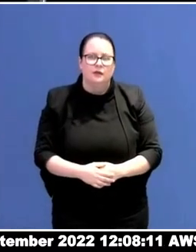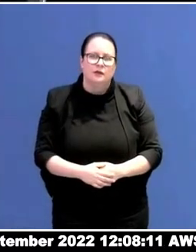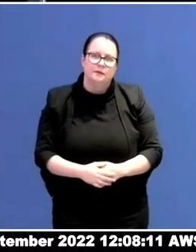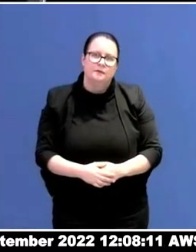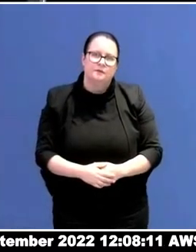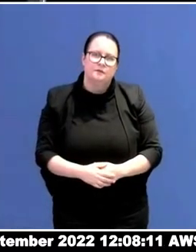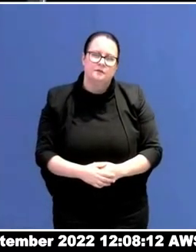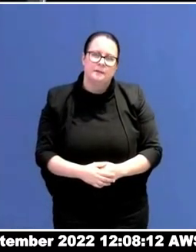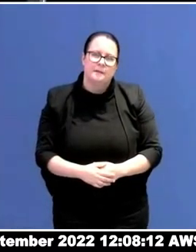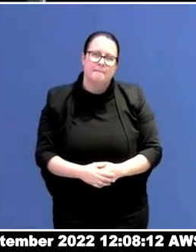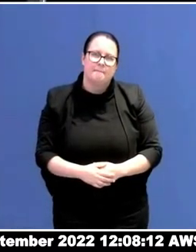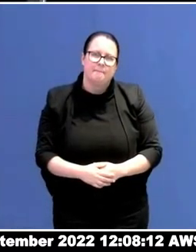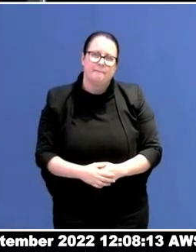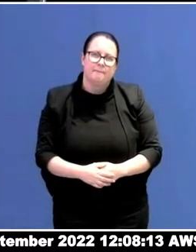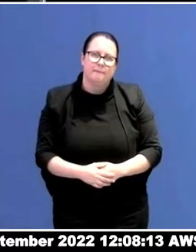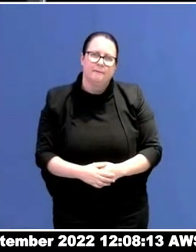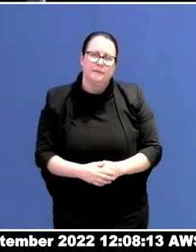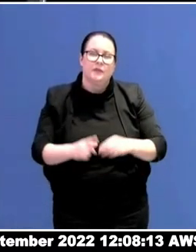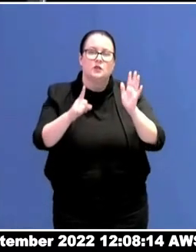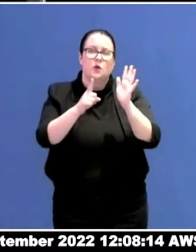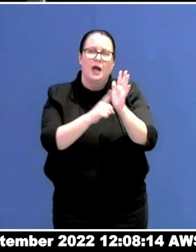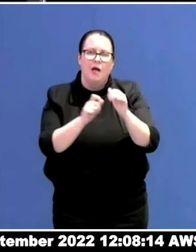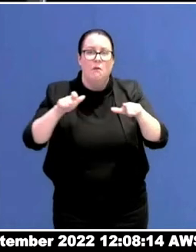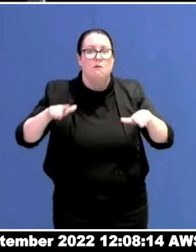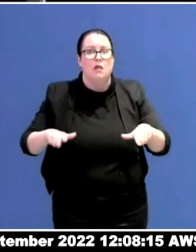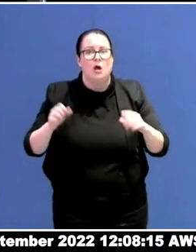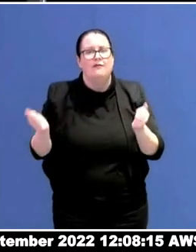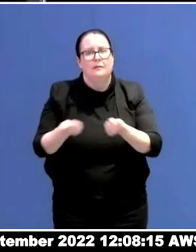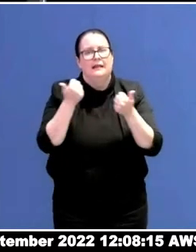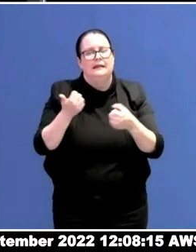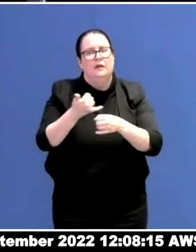They - there was a lot of medication that was provided to these - to these fellas.